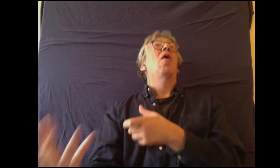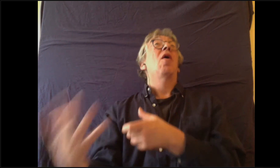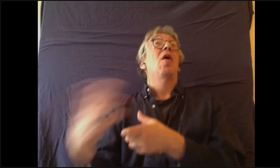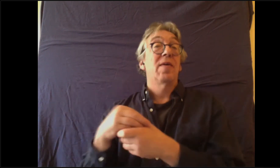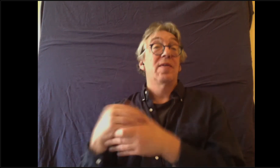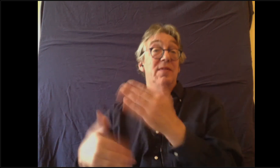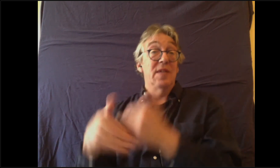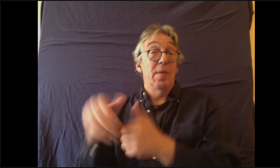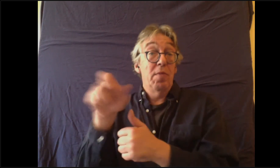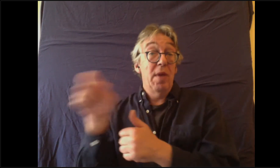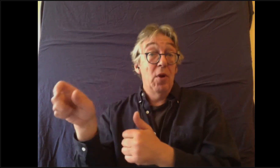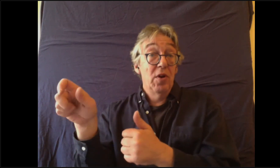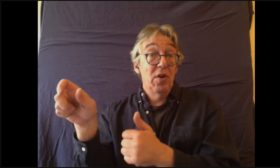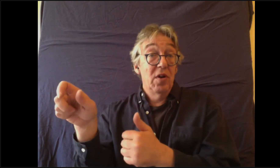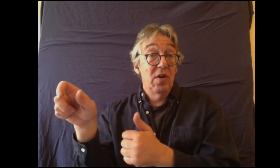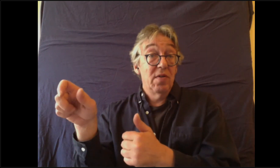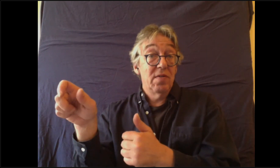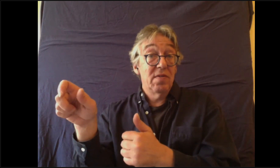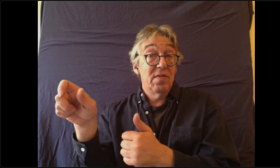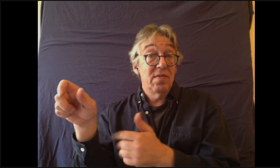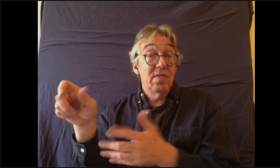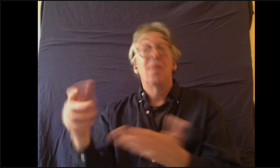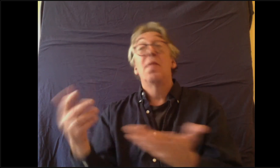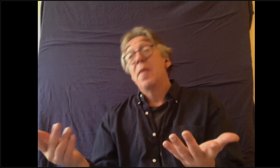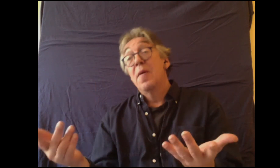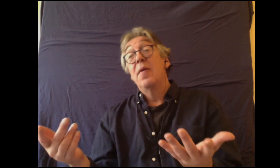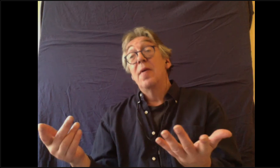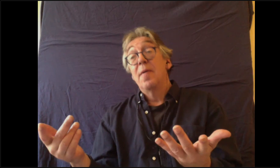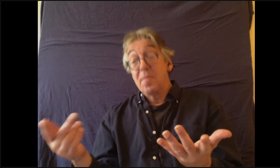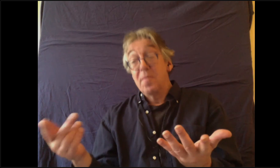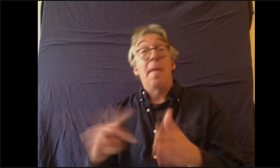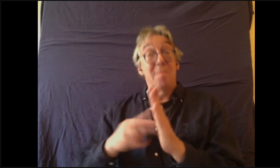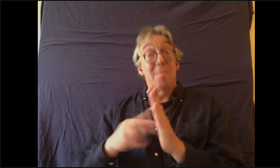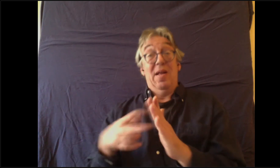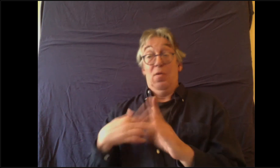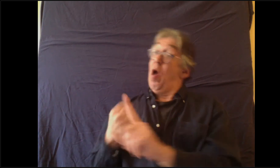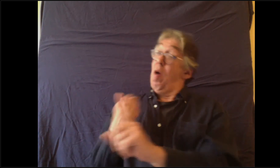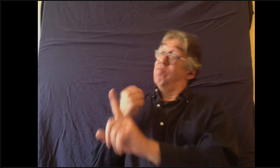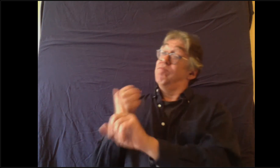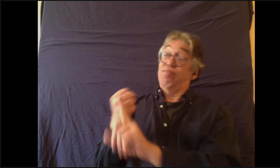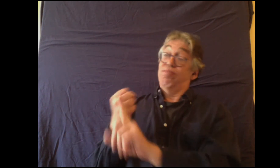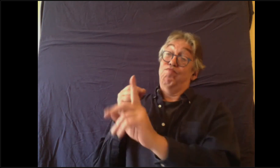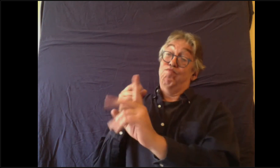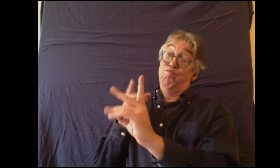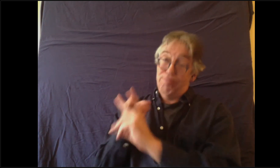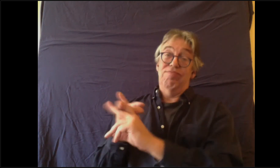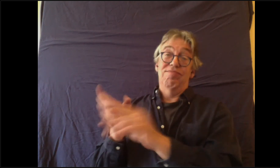then we'll have done good outreach. It's a two-way communication here I think.